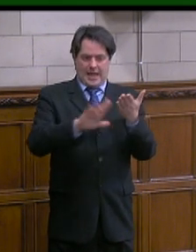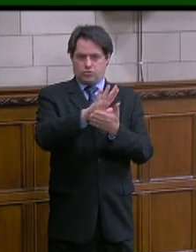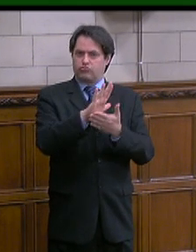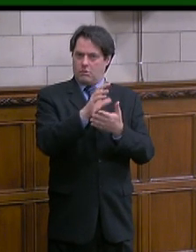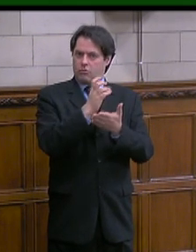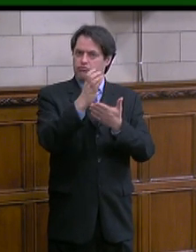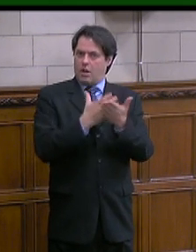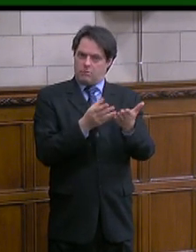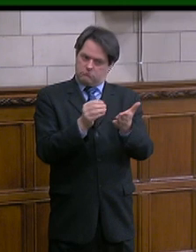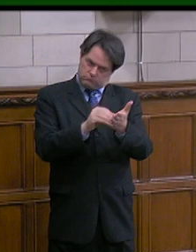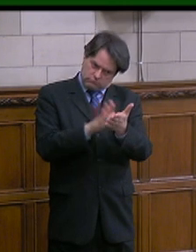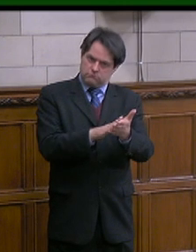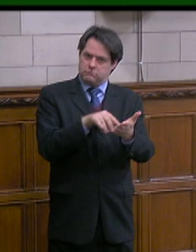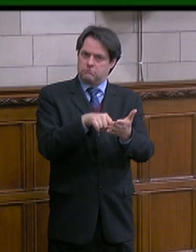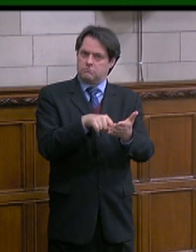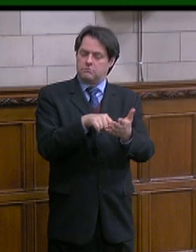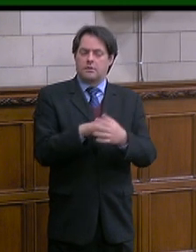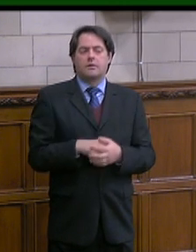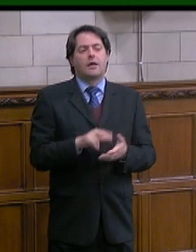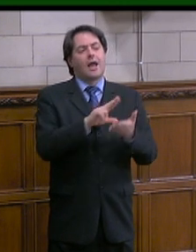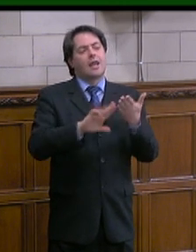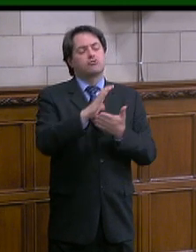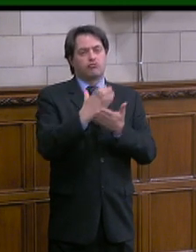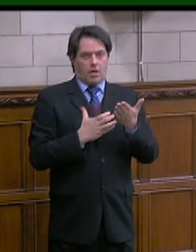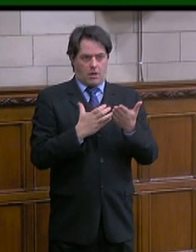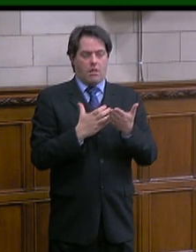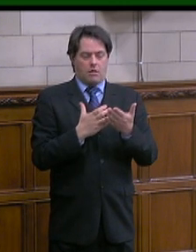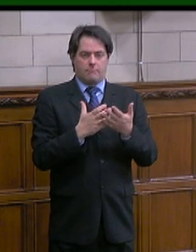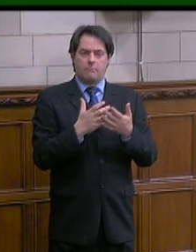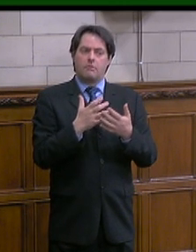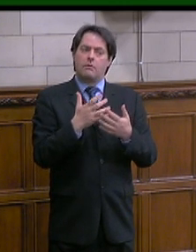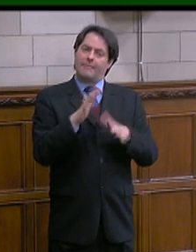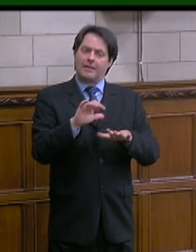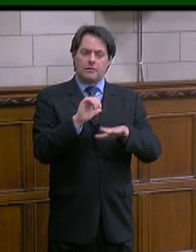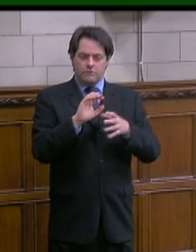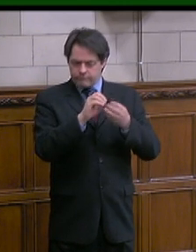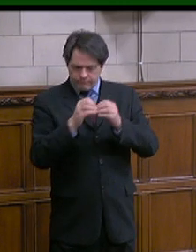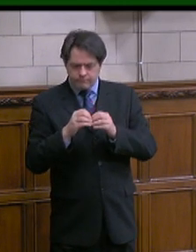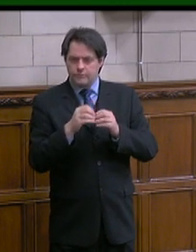The reformed national curriculum, introduced in 2014, places a much greater focus on the